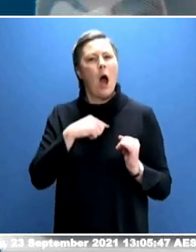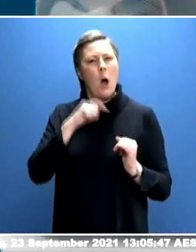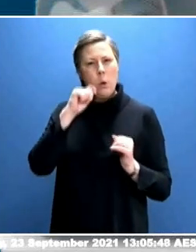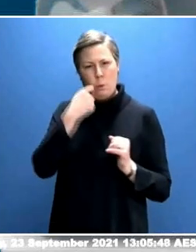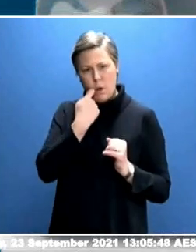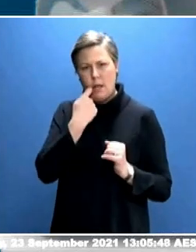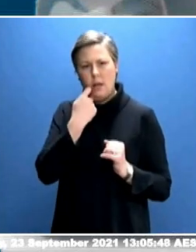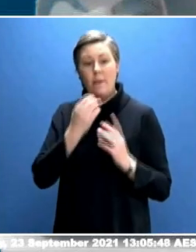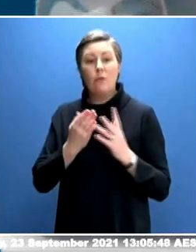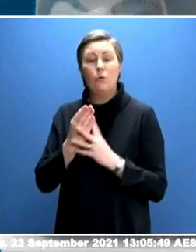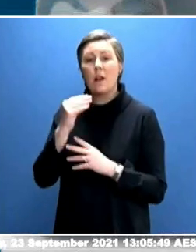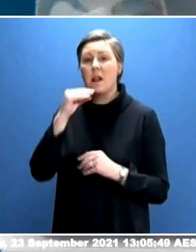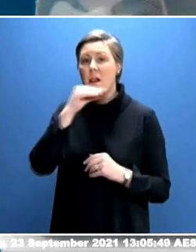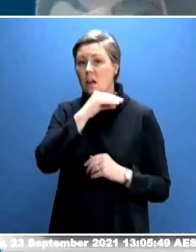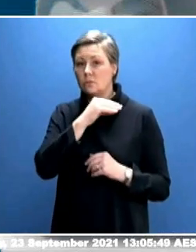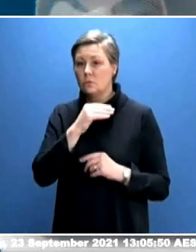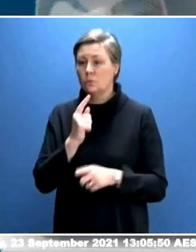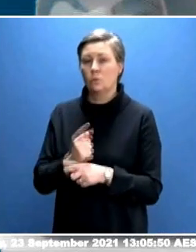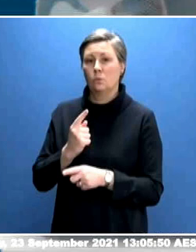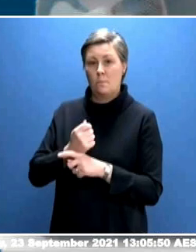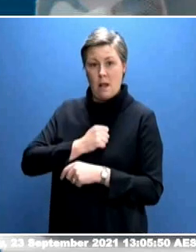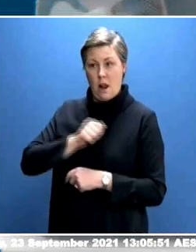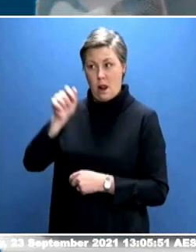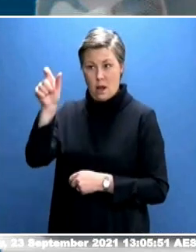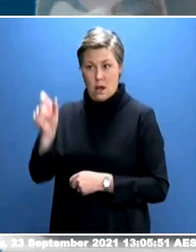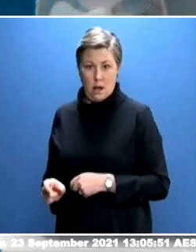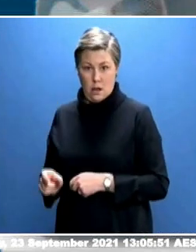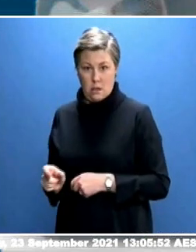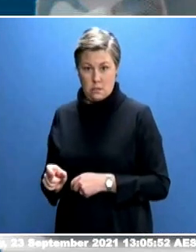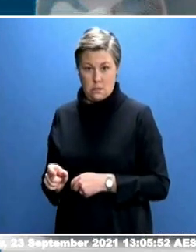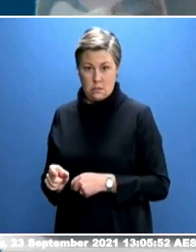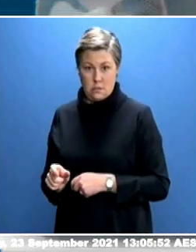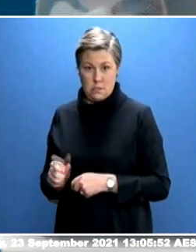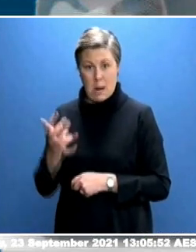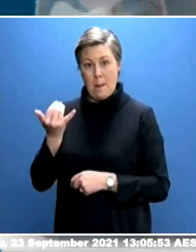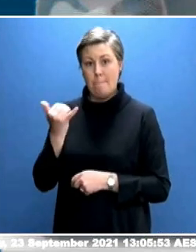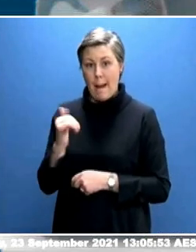the lunch adjournment in terms of whether we seek leave to ask some questions of